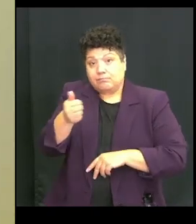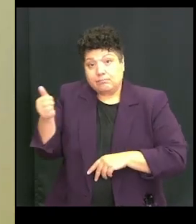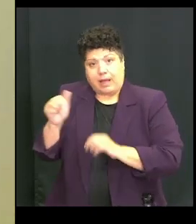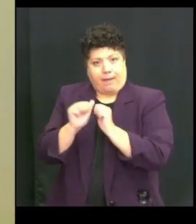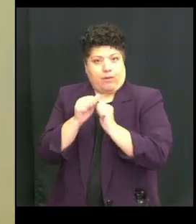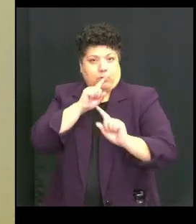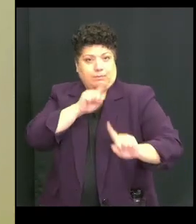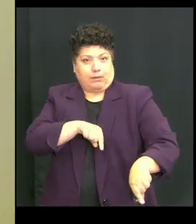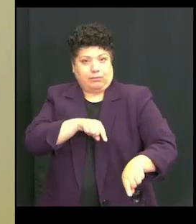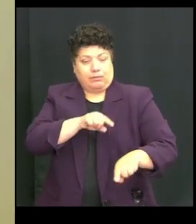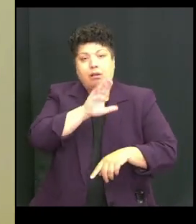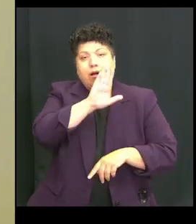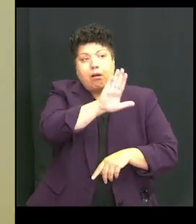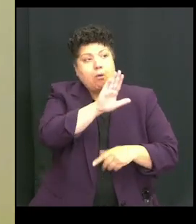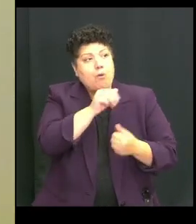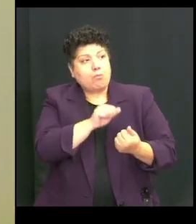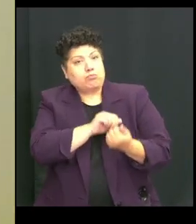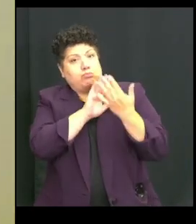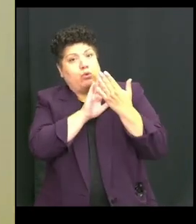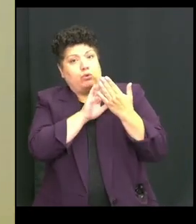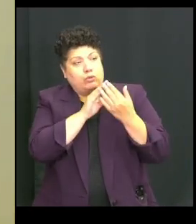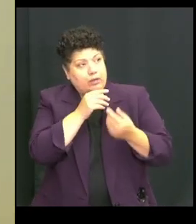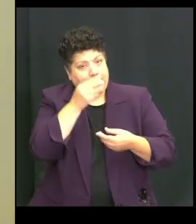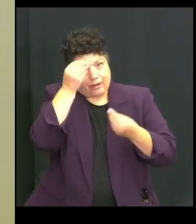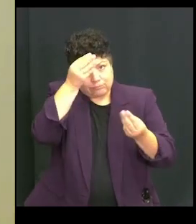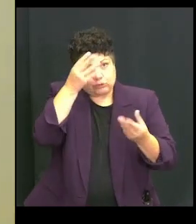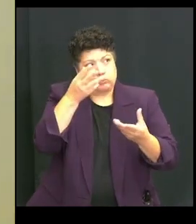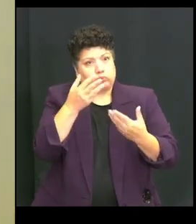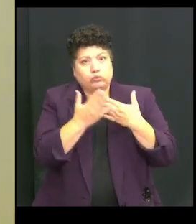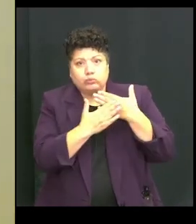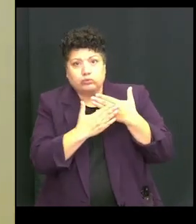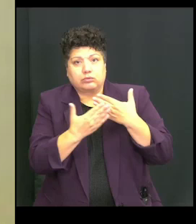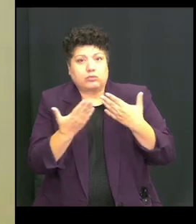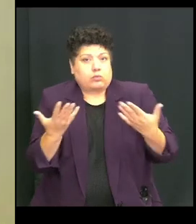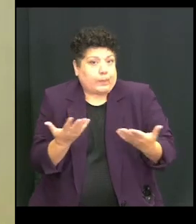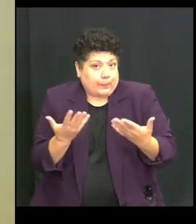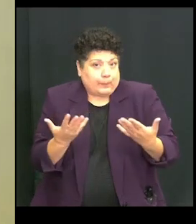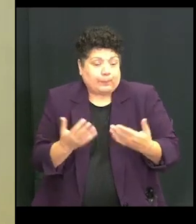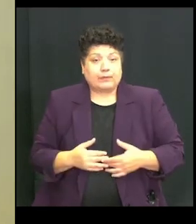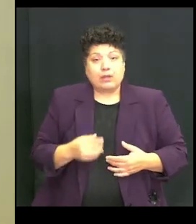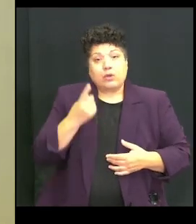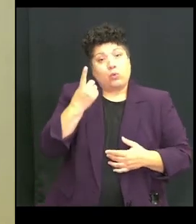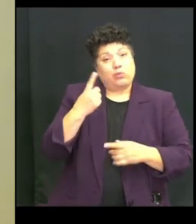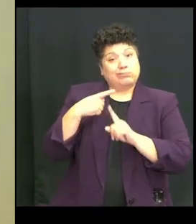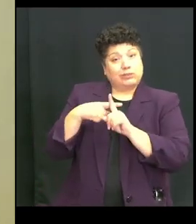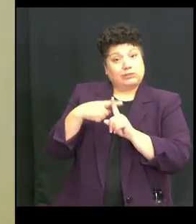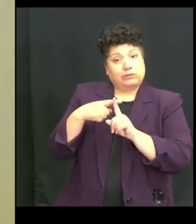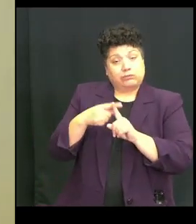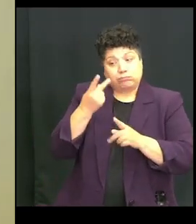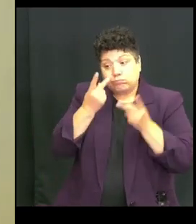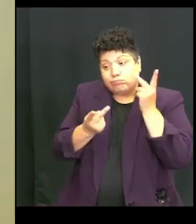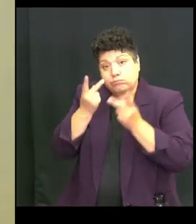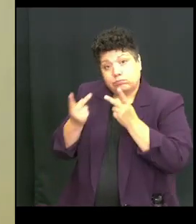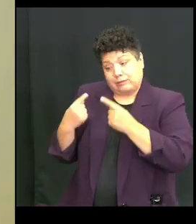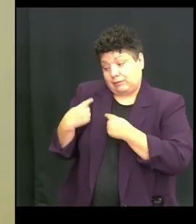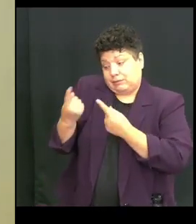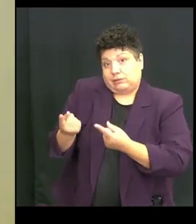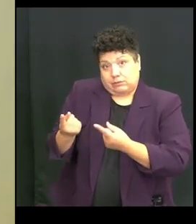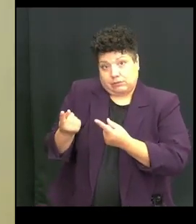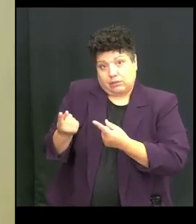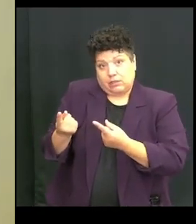One of the most encouraging findings in the last number of years that I've seen